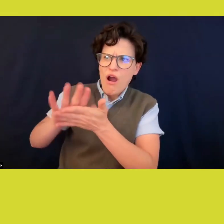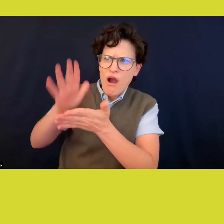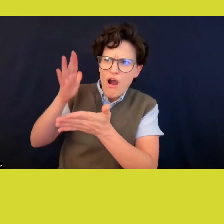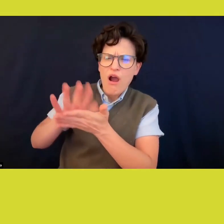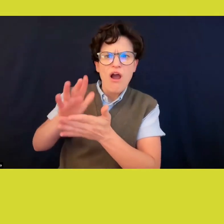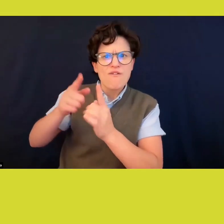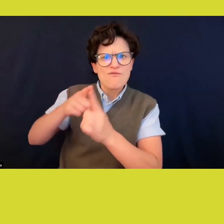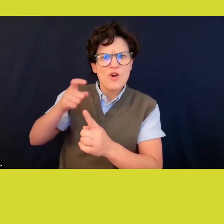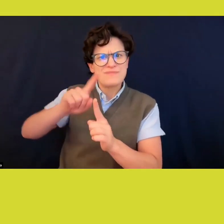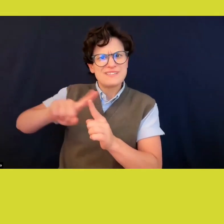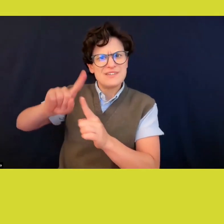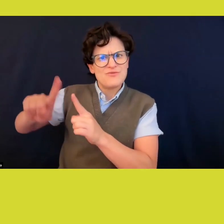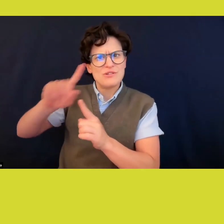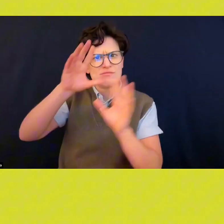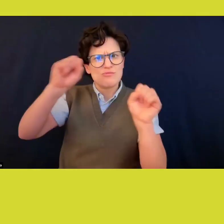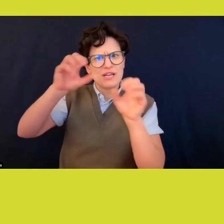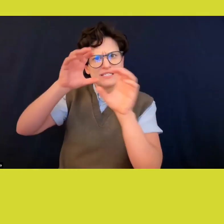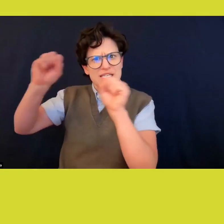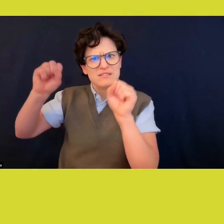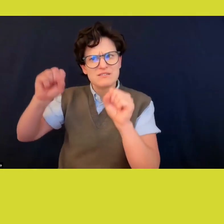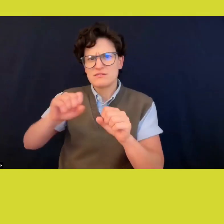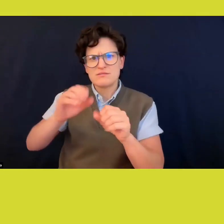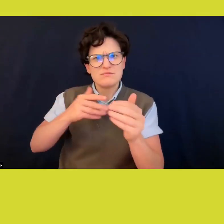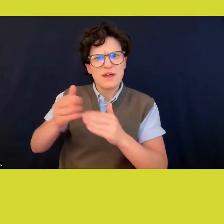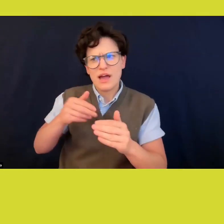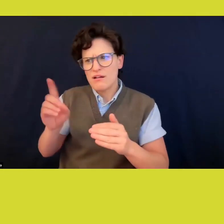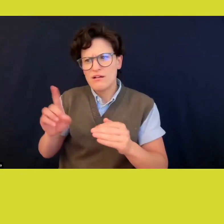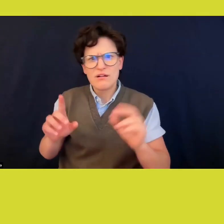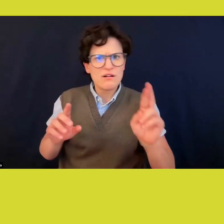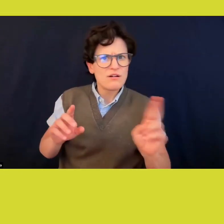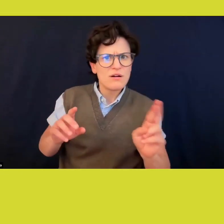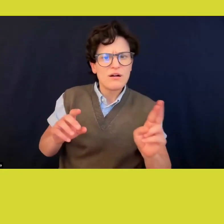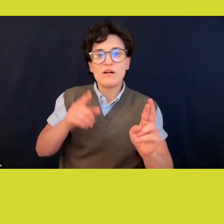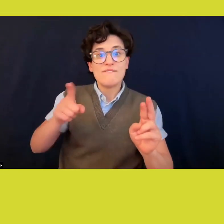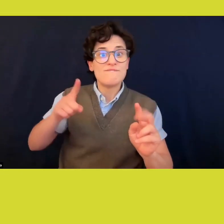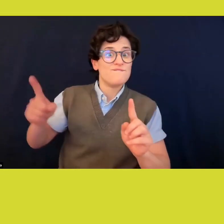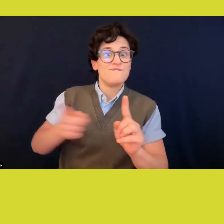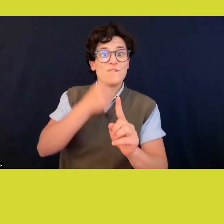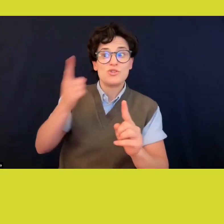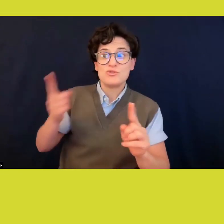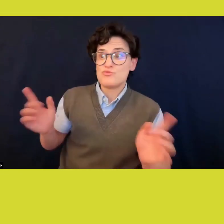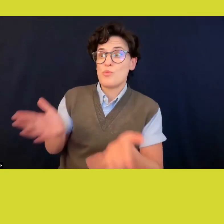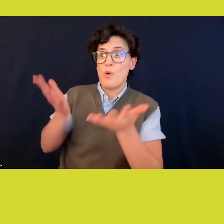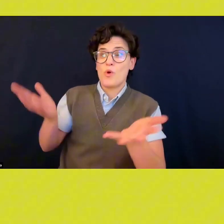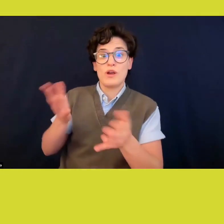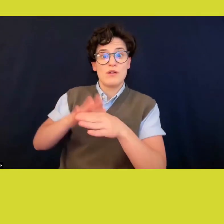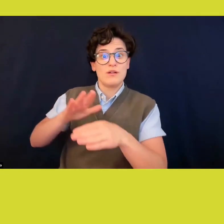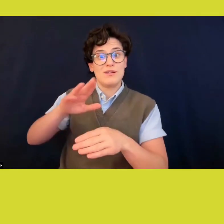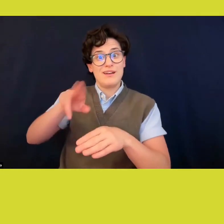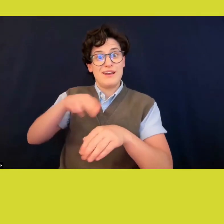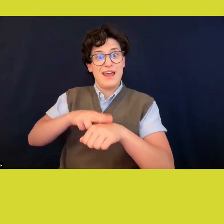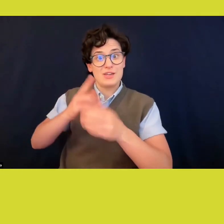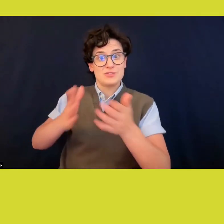of all political stripes, and first promoted on a national scale by George W. Bush's housing czar,